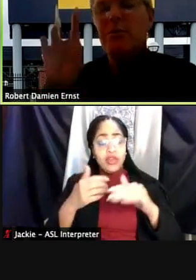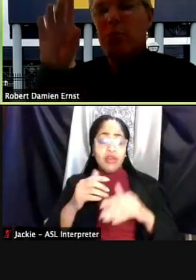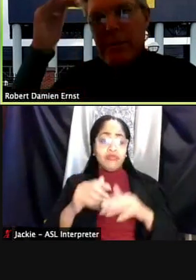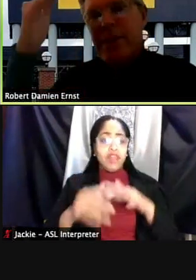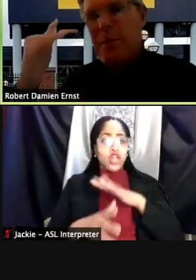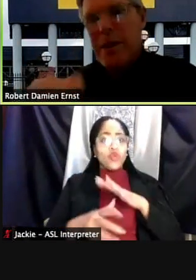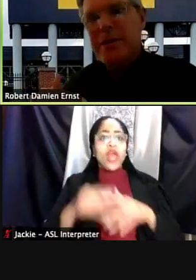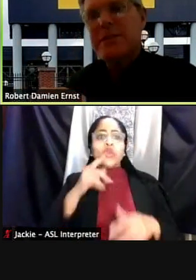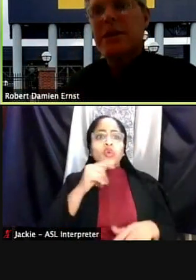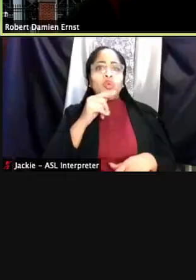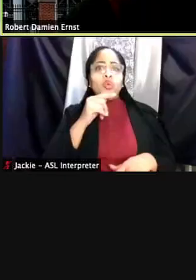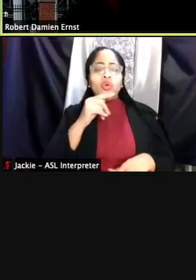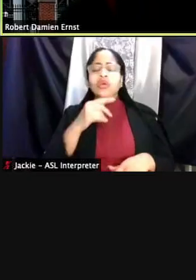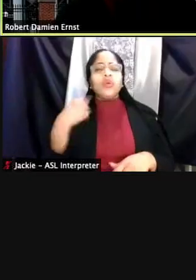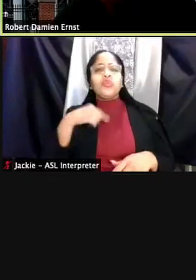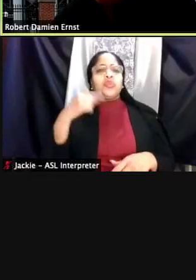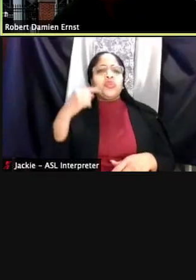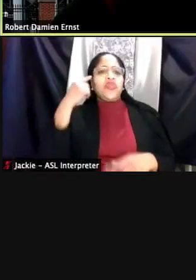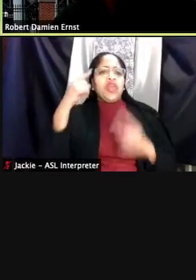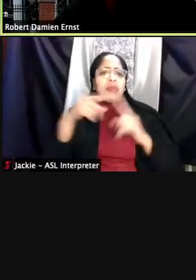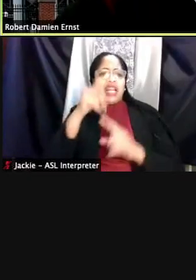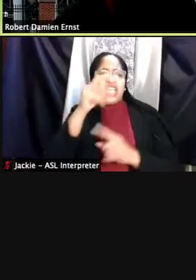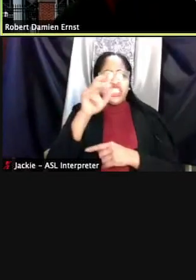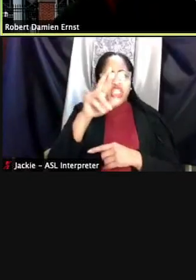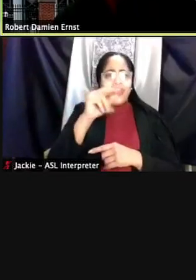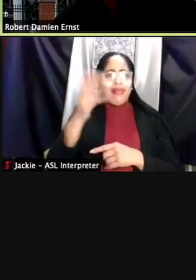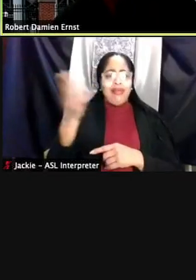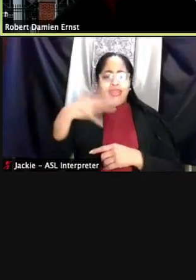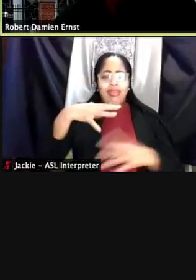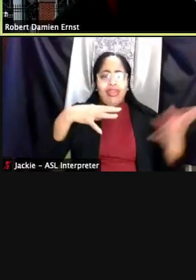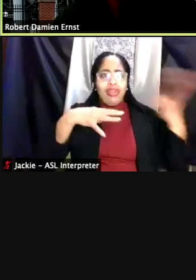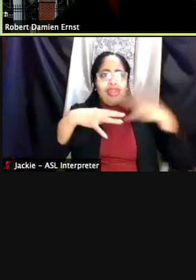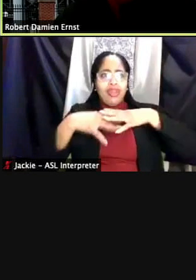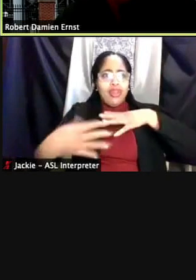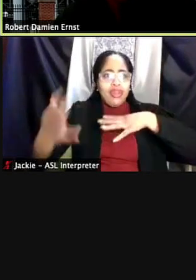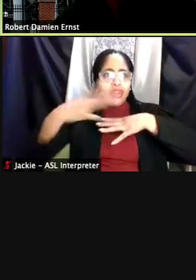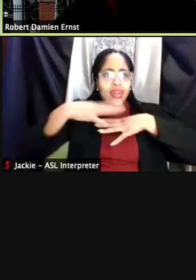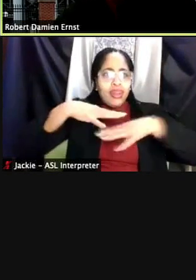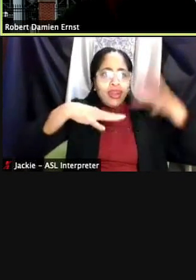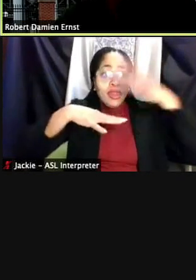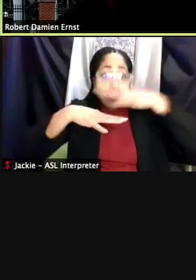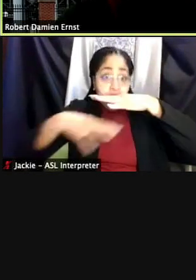So we think about a tiered and layered approach to assessing compliance with the mandates.